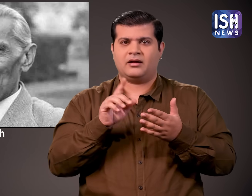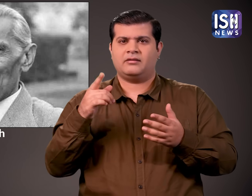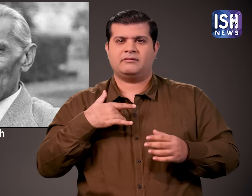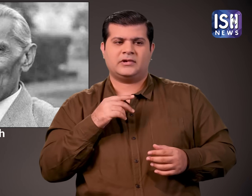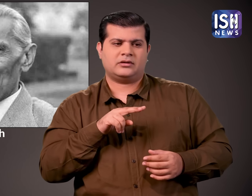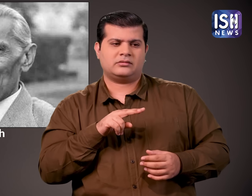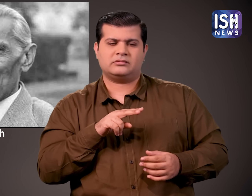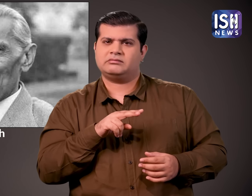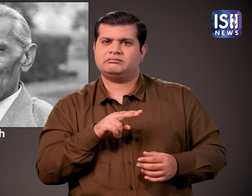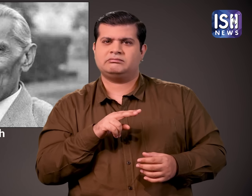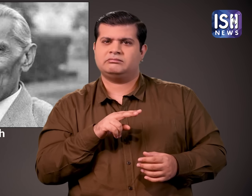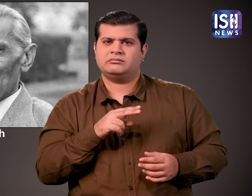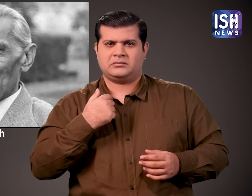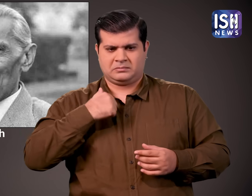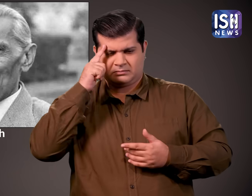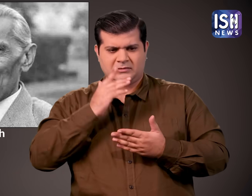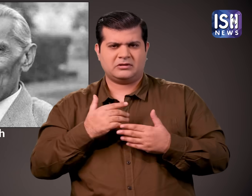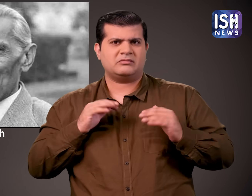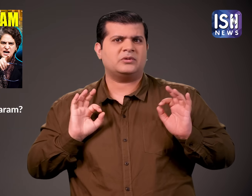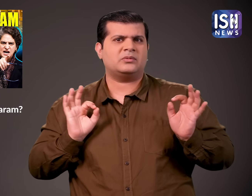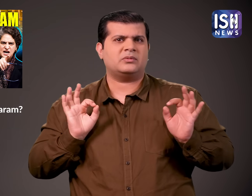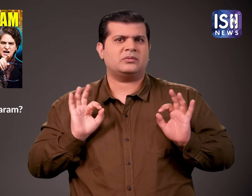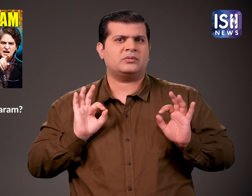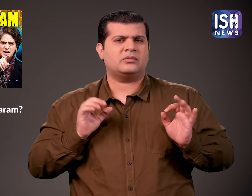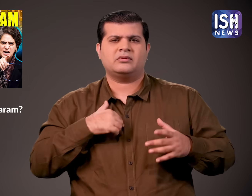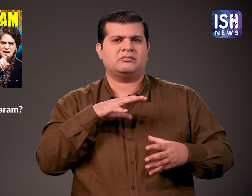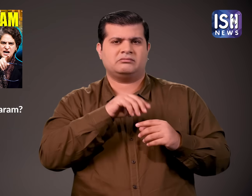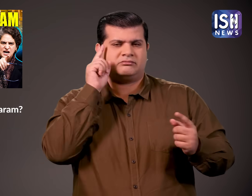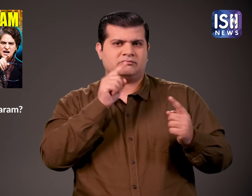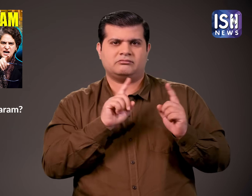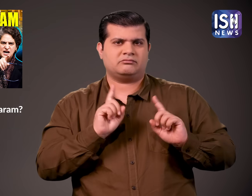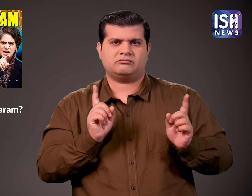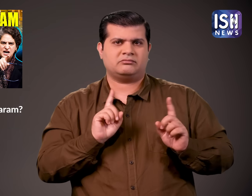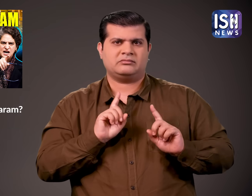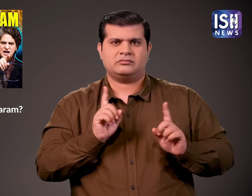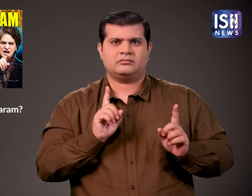felt the song did not represent their beliefs.